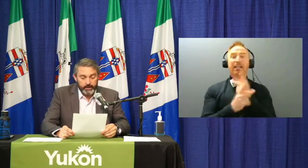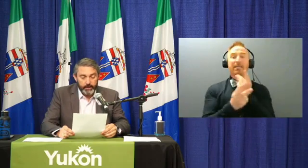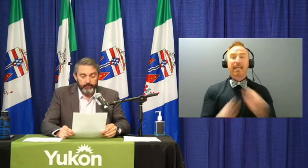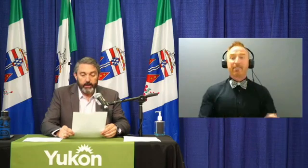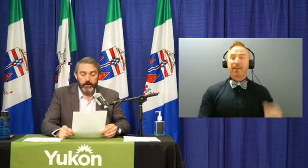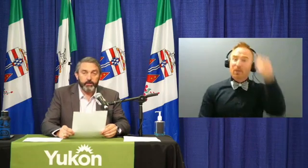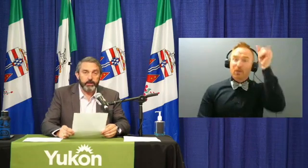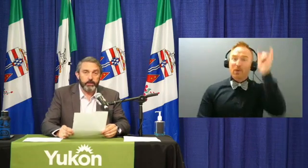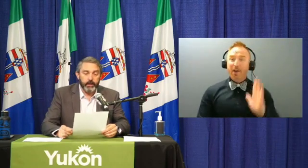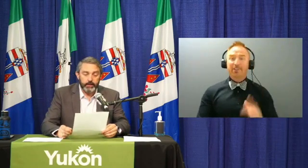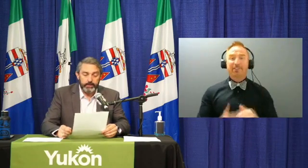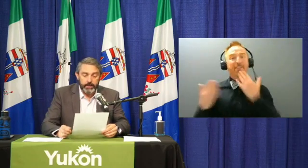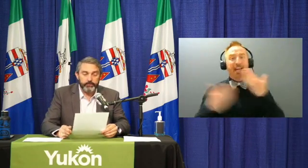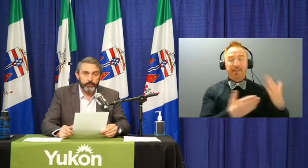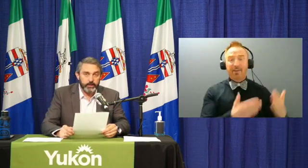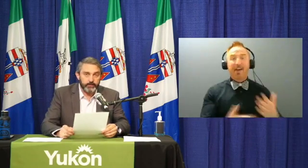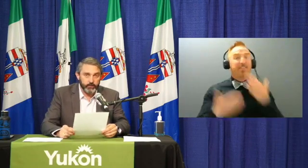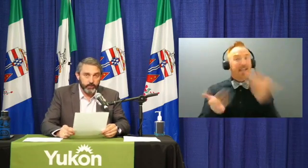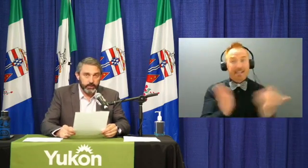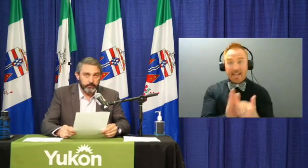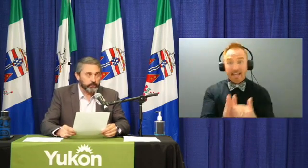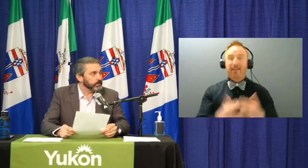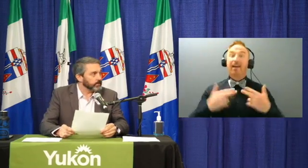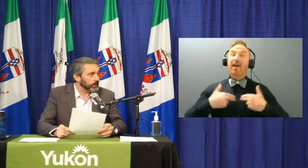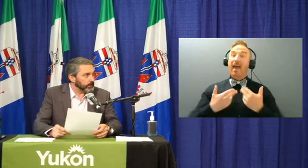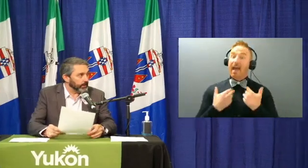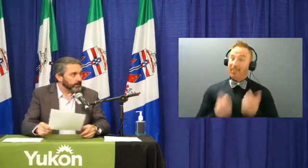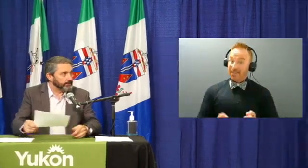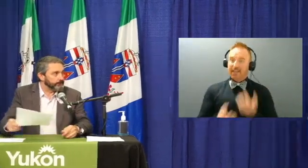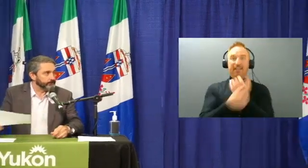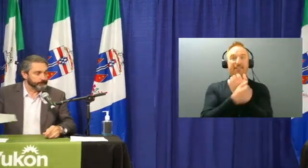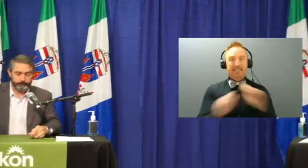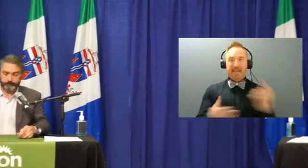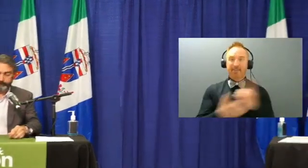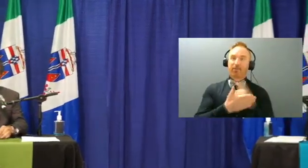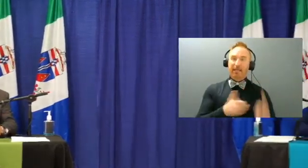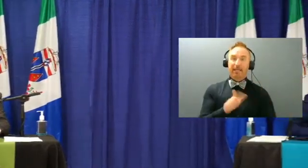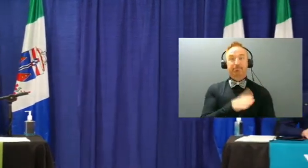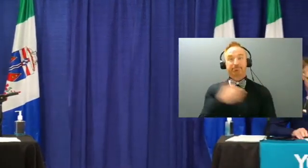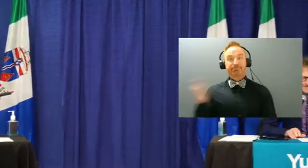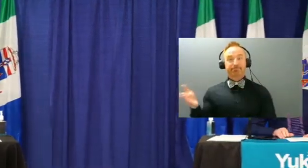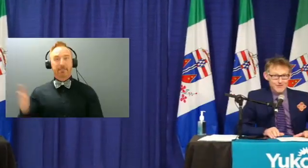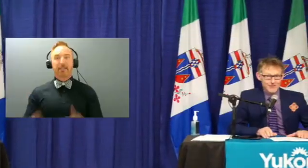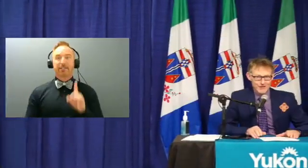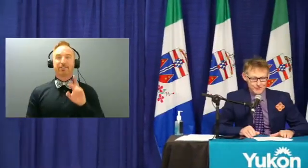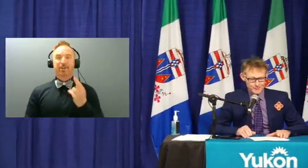With not, thanks again and have a healthy and safe rest of your week. Dr Hanley?